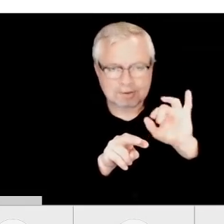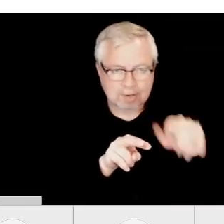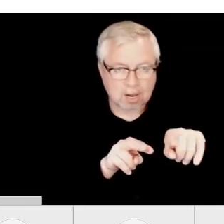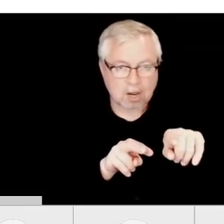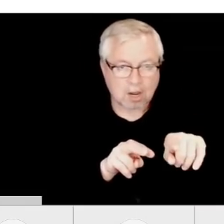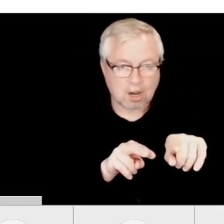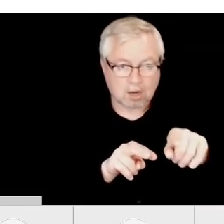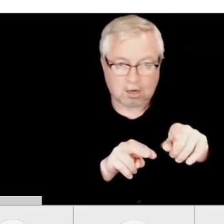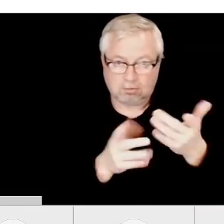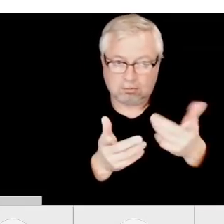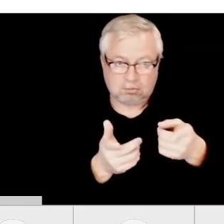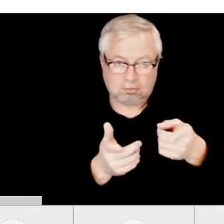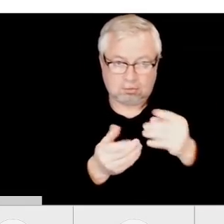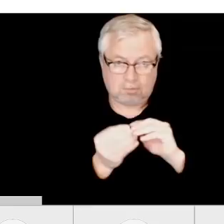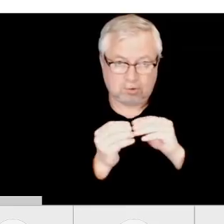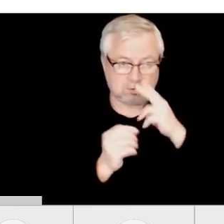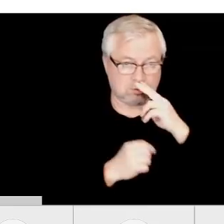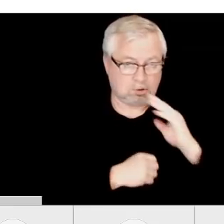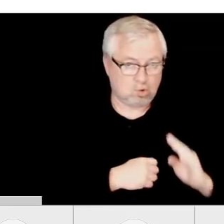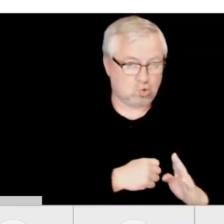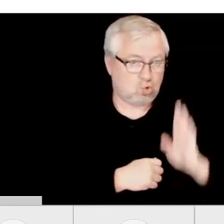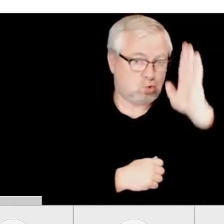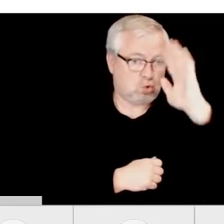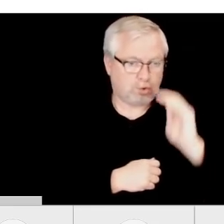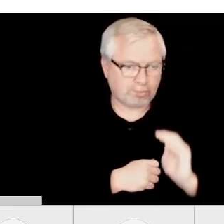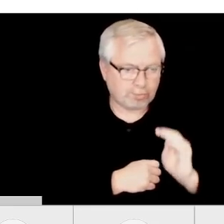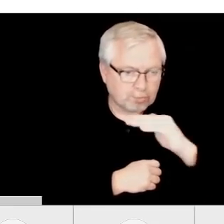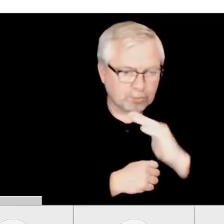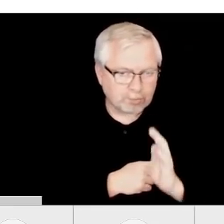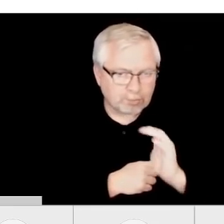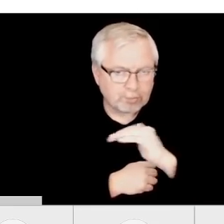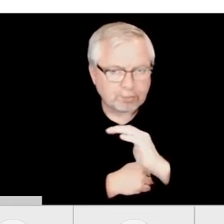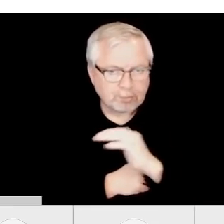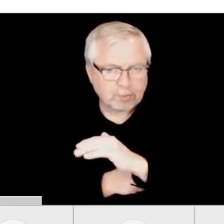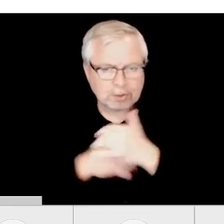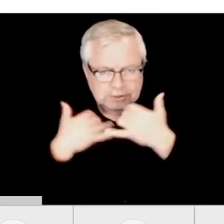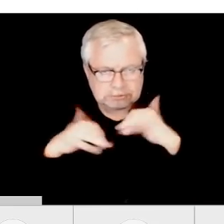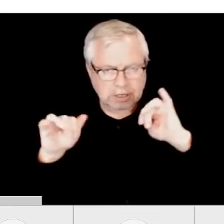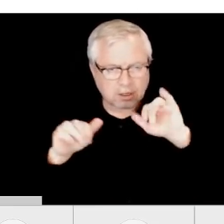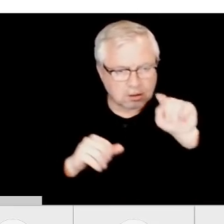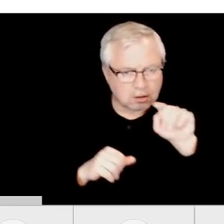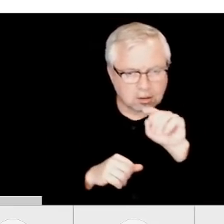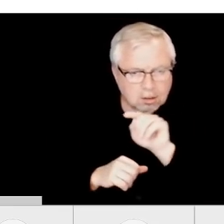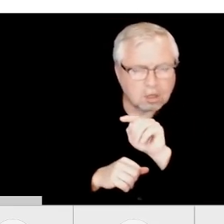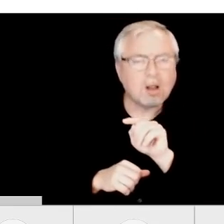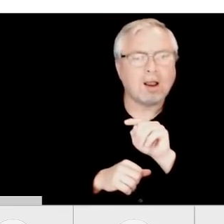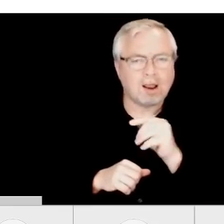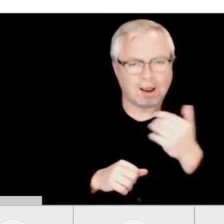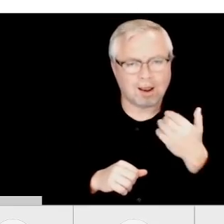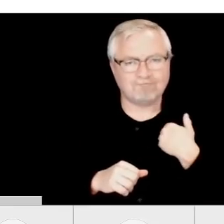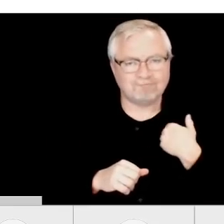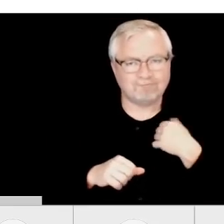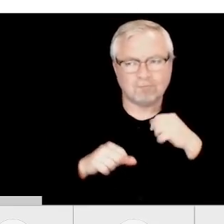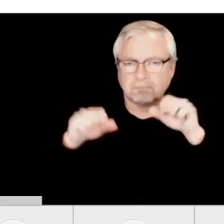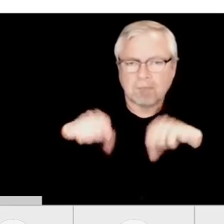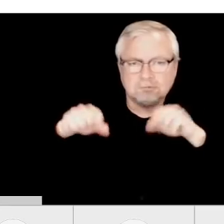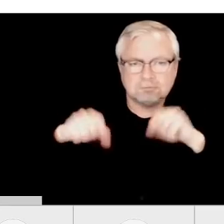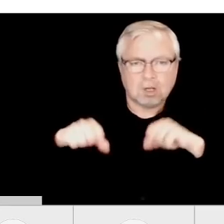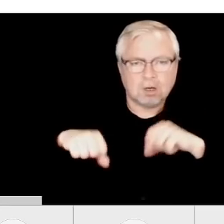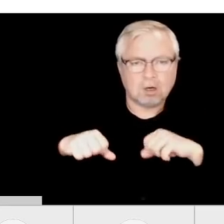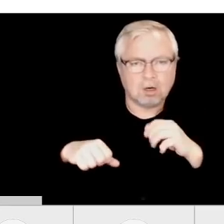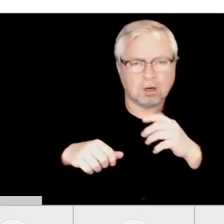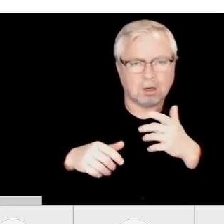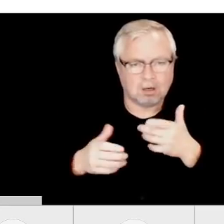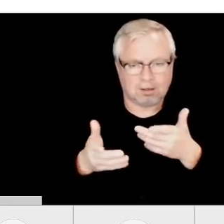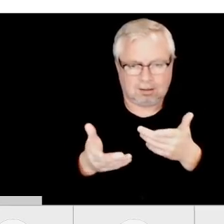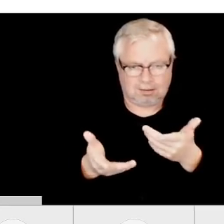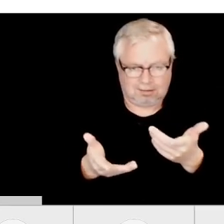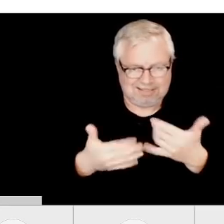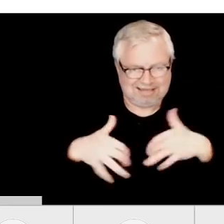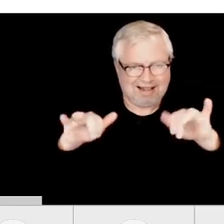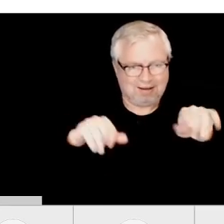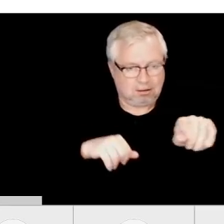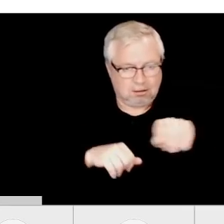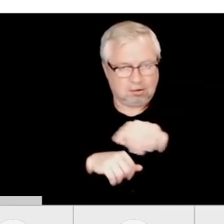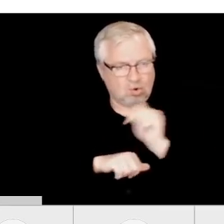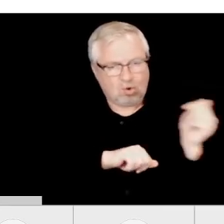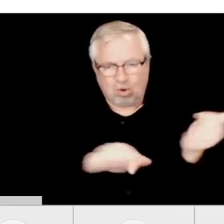peak it is entirely plausible and the model produces mortality that is pretty